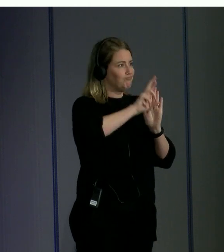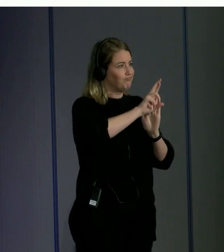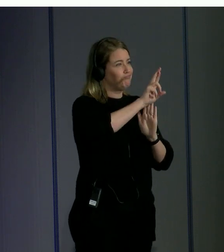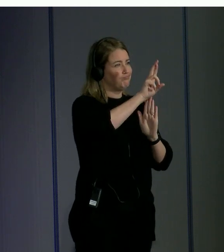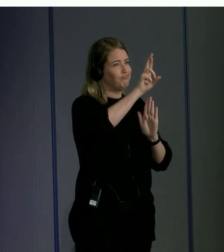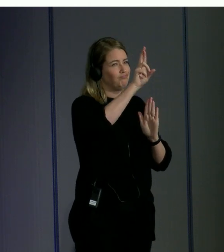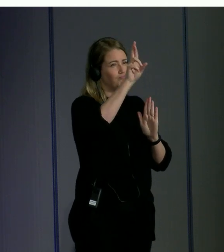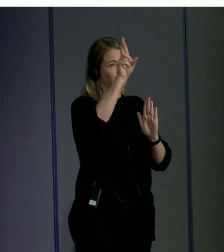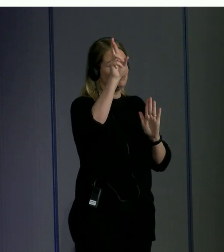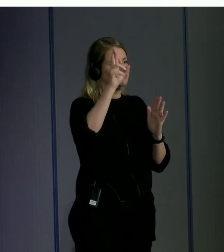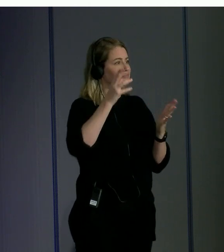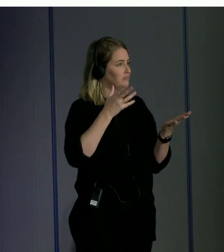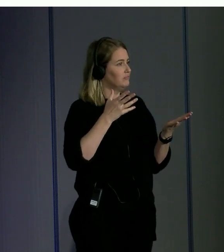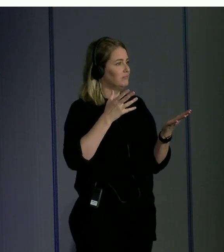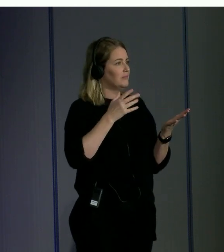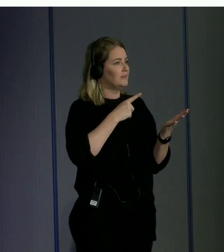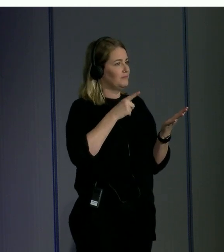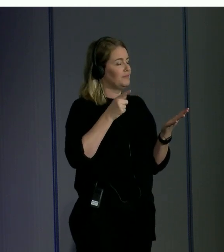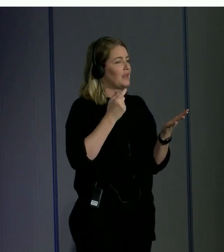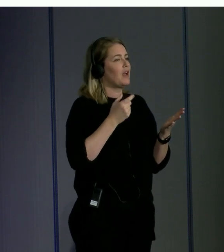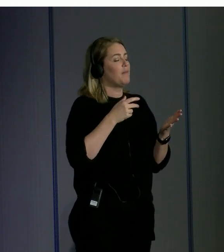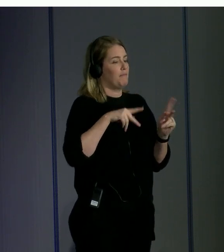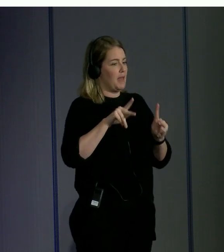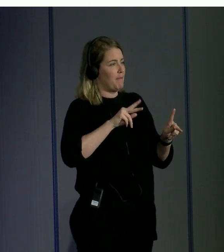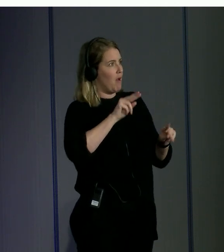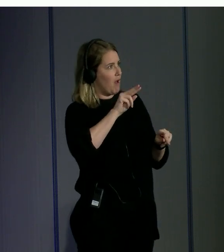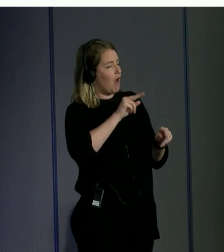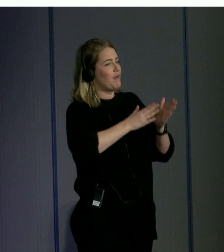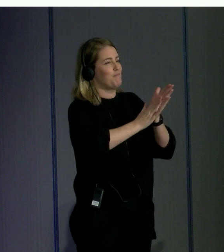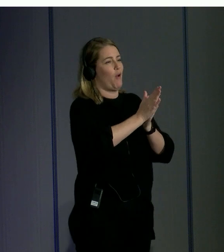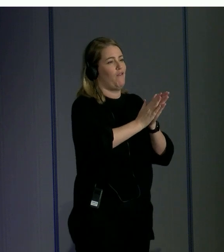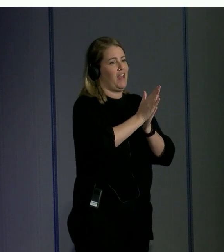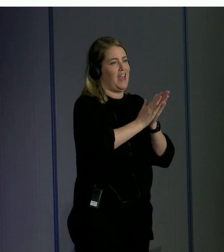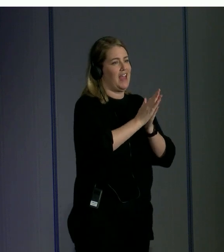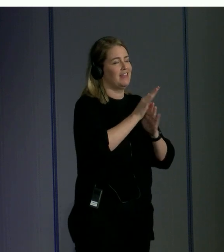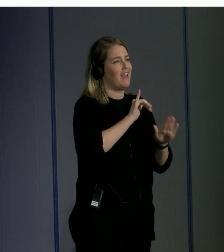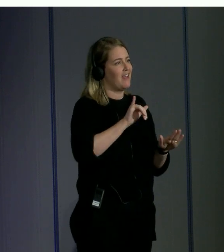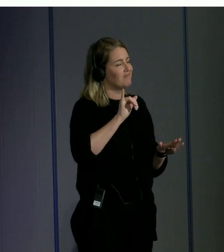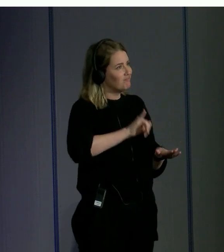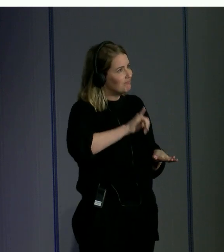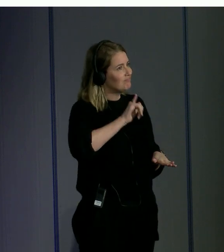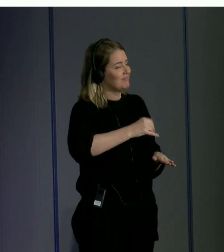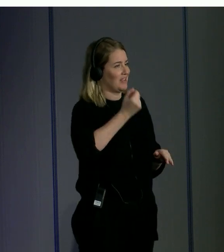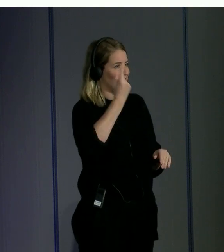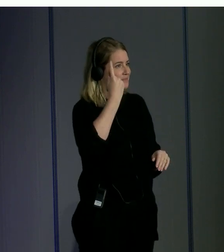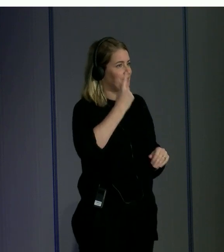Motivates people behind the purpose that they can understand and put their hands-on, whereas,